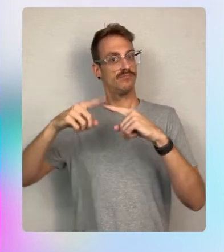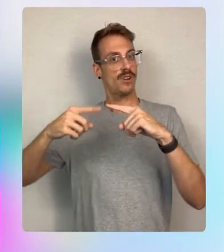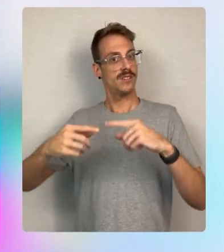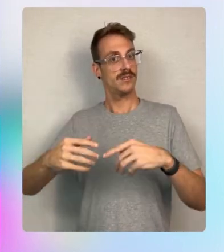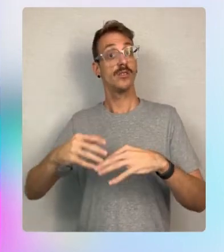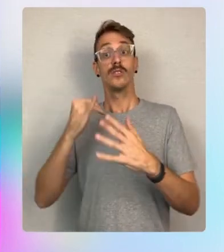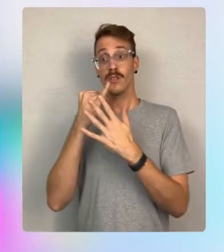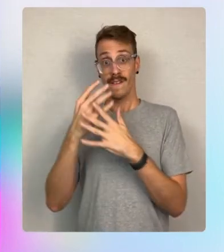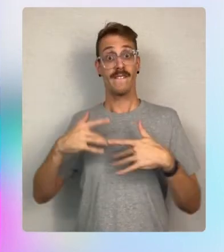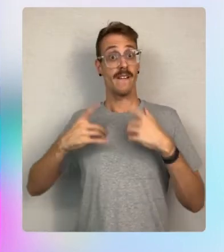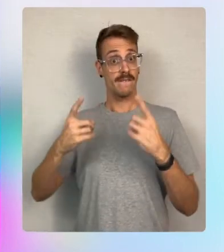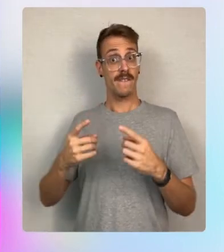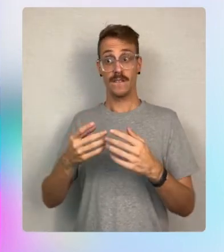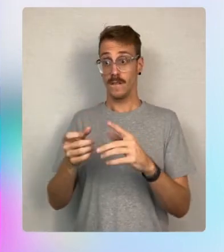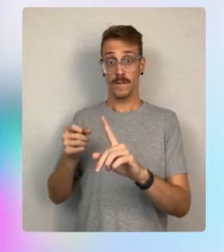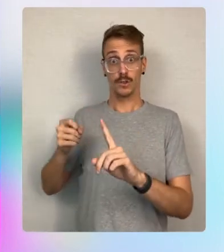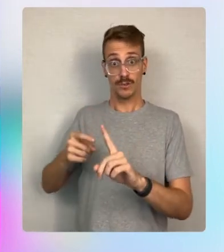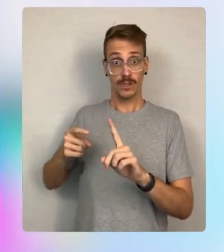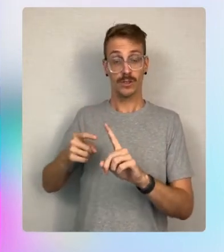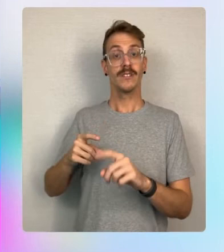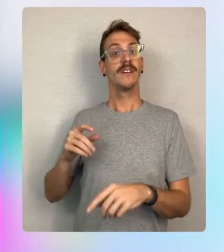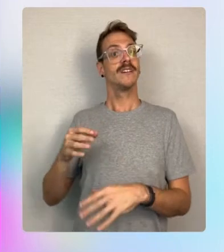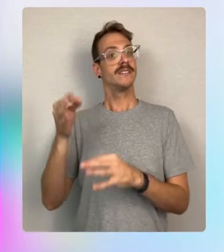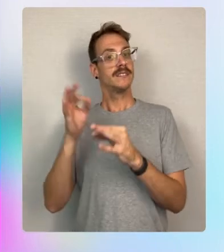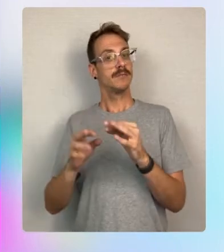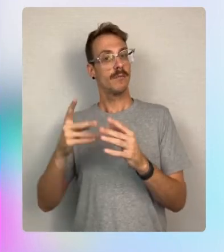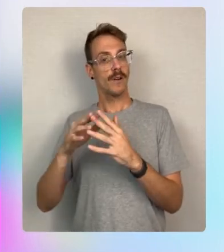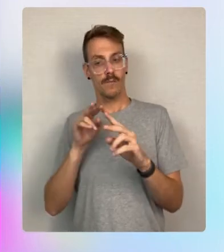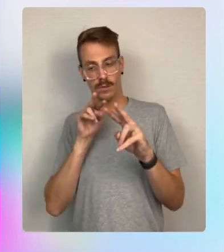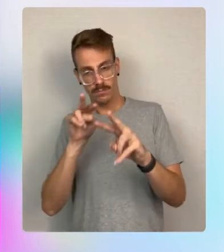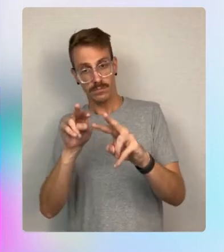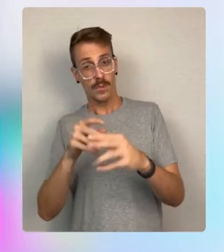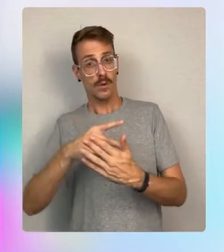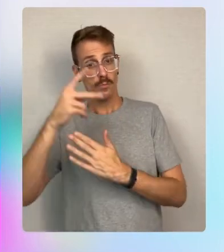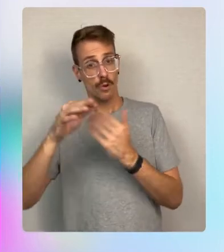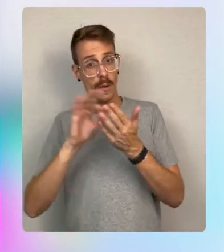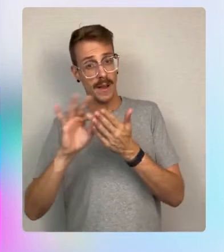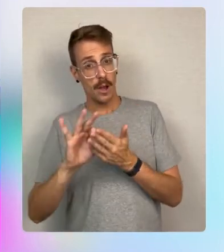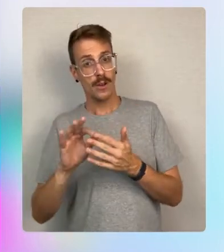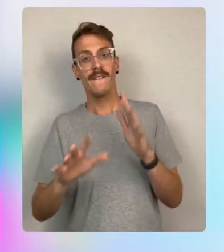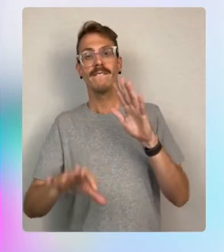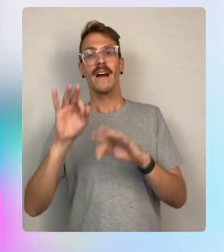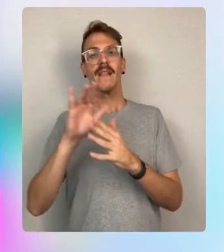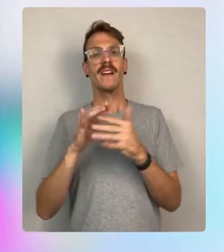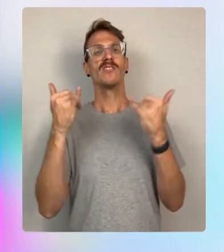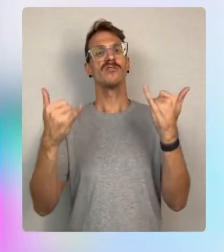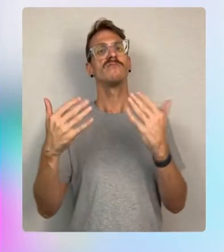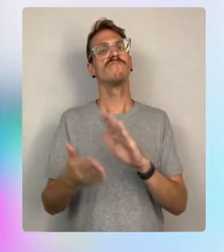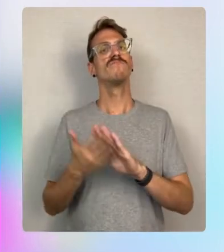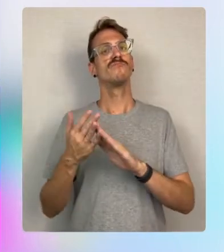When an event triggers, SimplePerf samples the program counter and looks up the executing function.